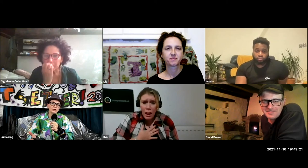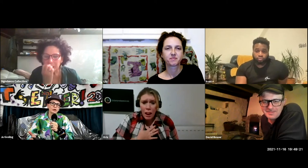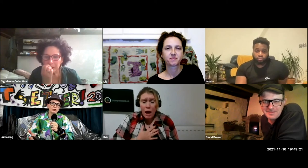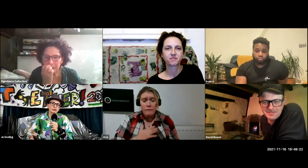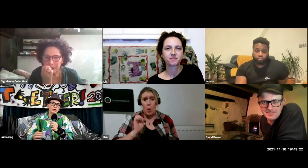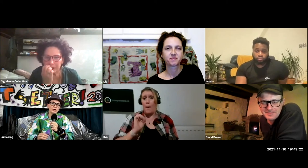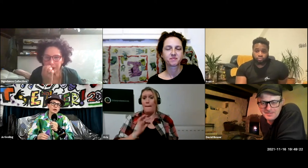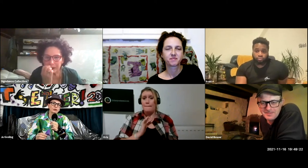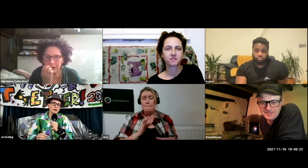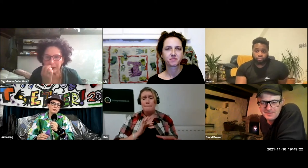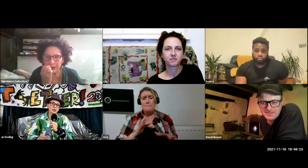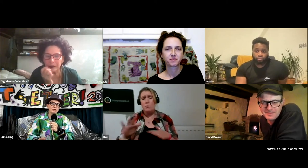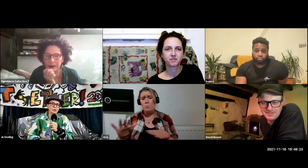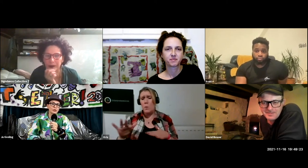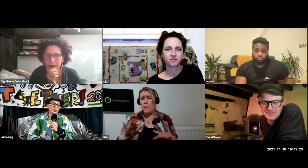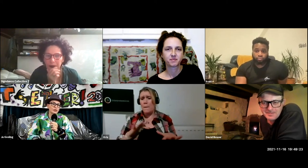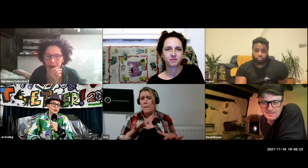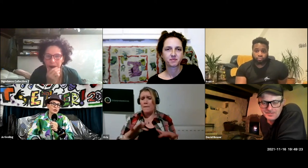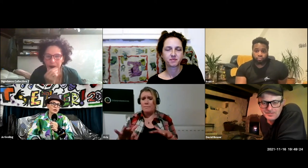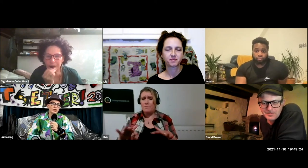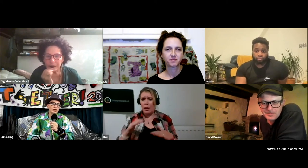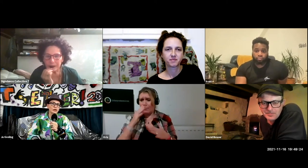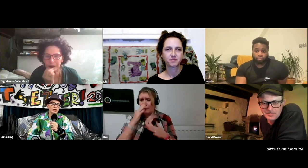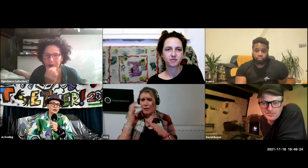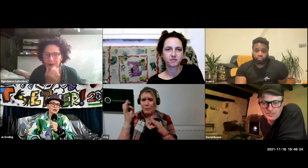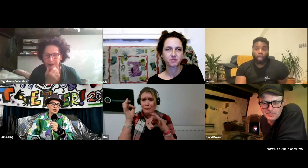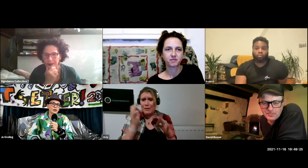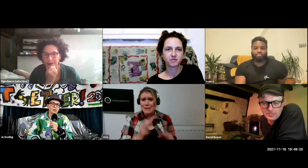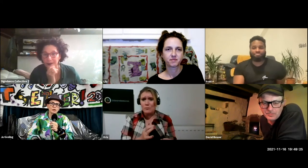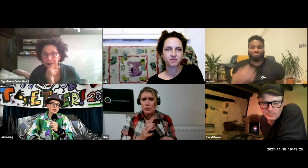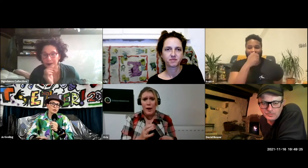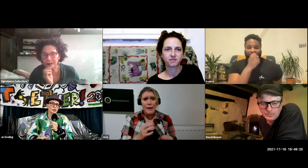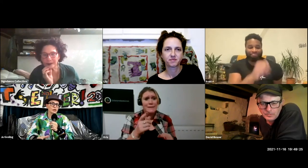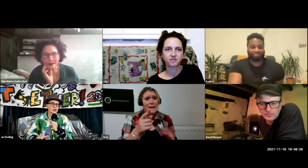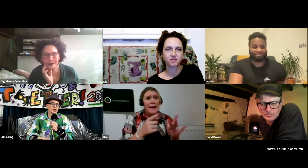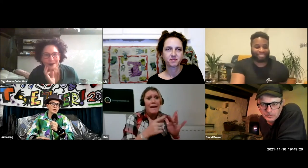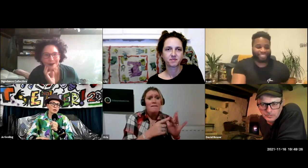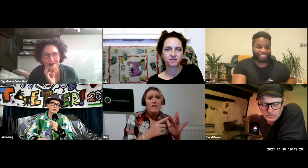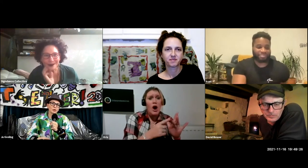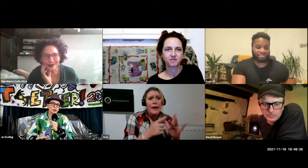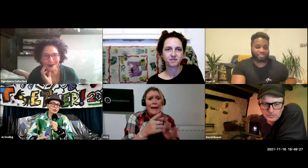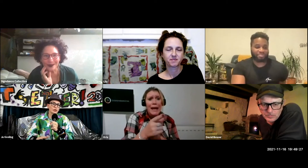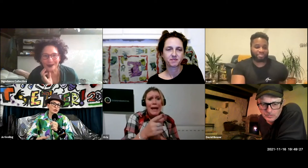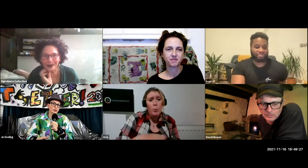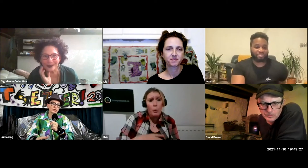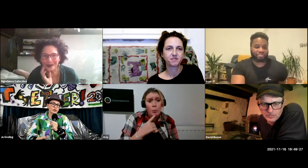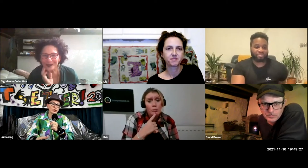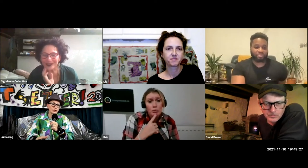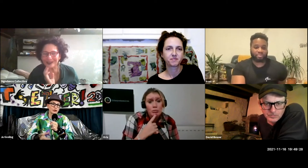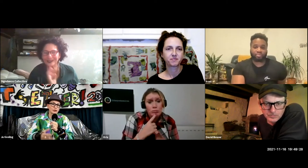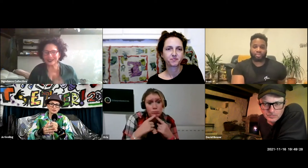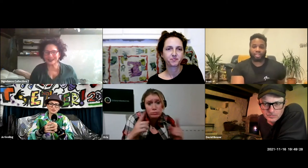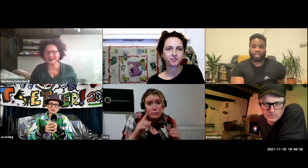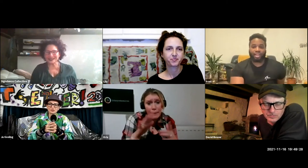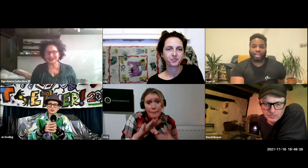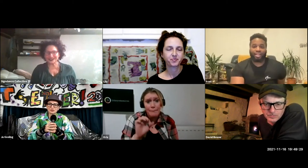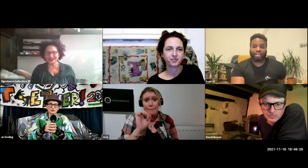Captioning providing captions for us tonight. Huge thank you to, too to Kris, Kris is a great festival